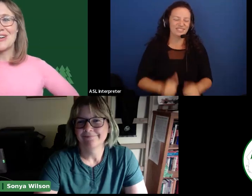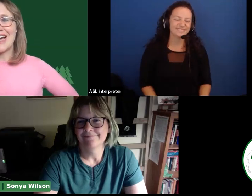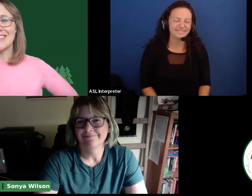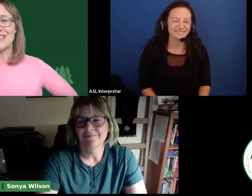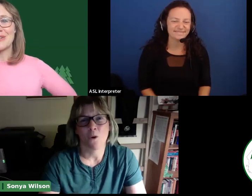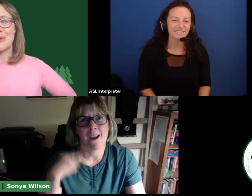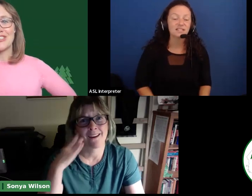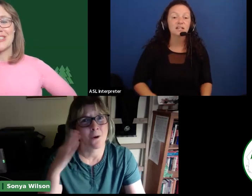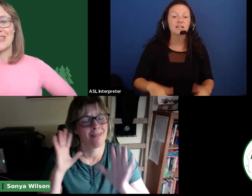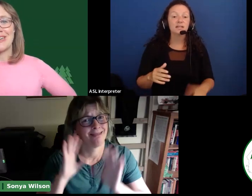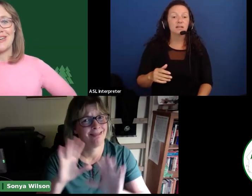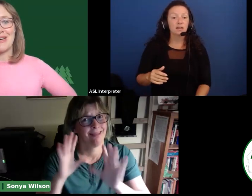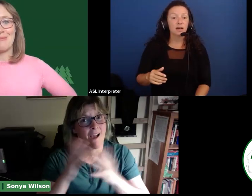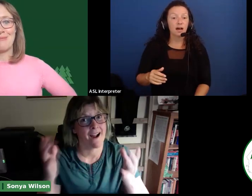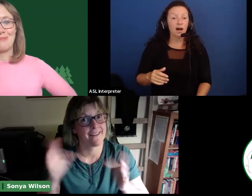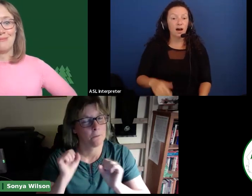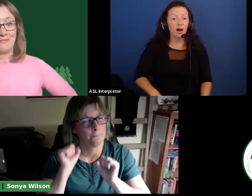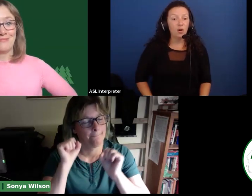So I had another question. At